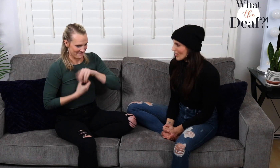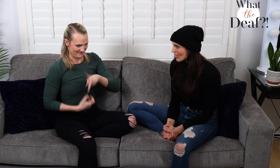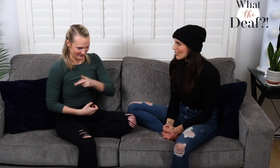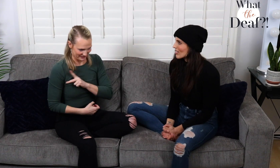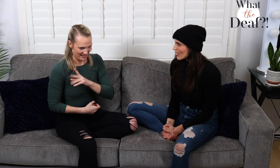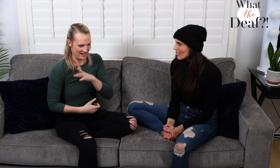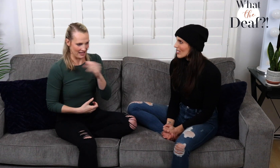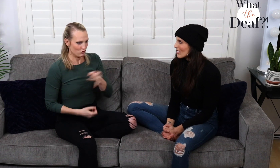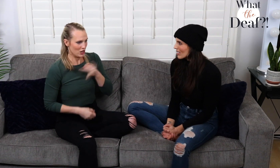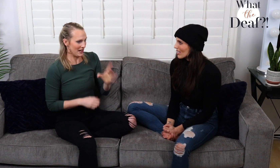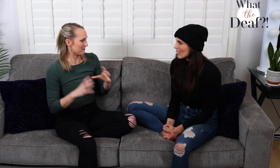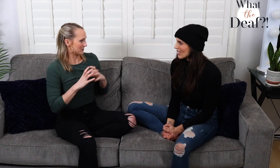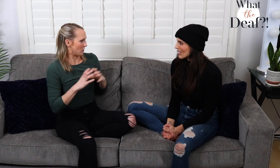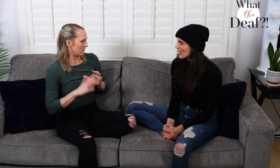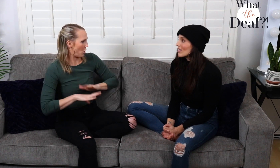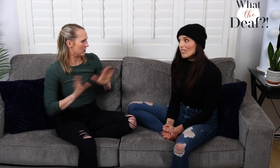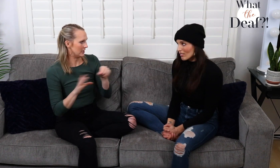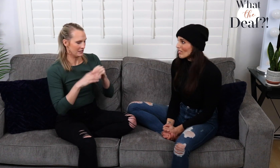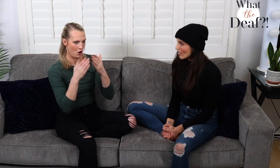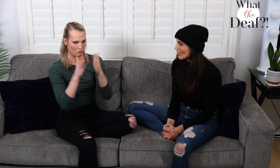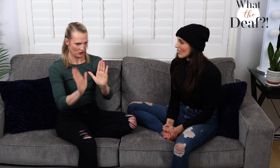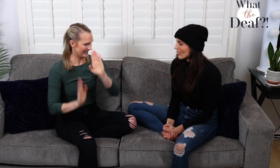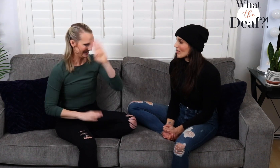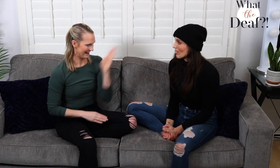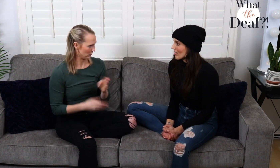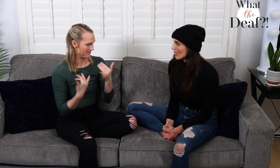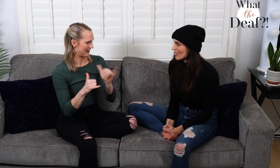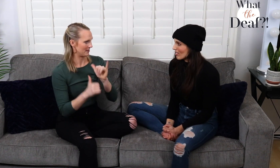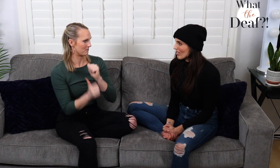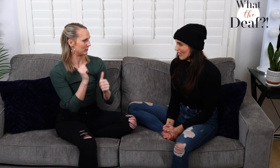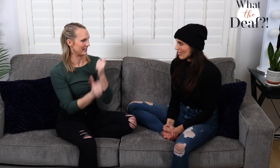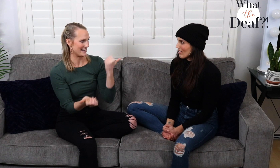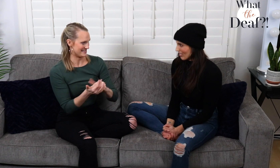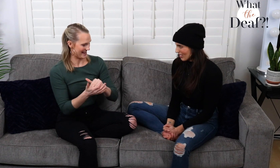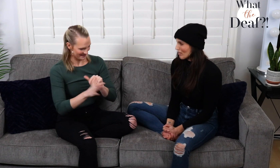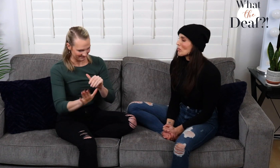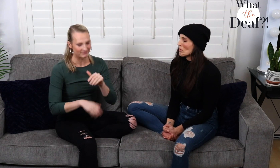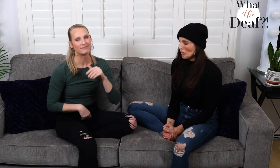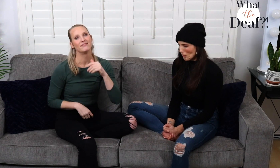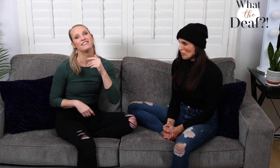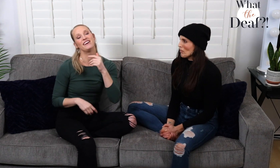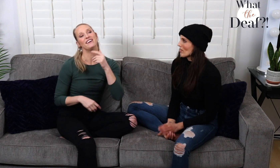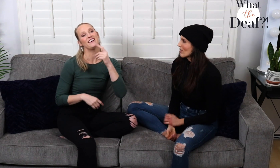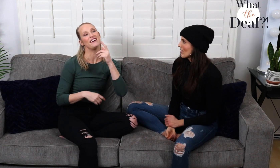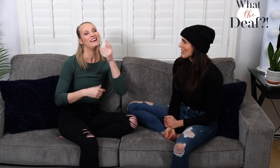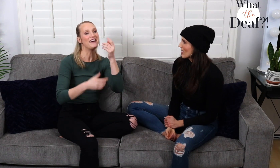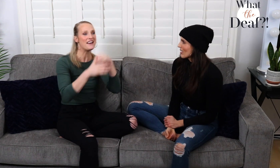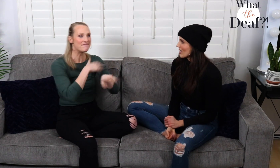It's just a part of me and I also don't like softball in general never play the sport again. And then